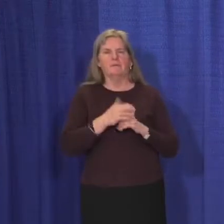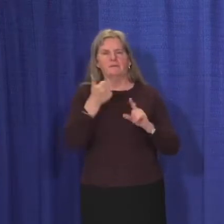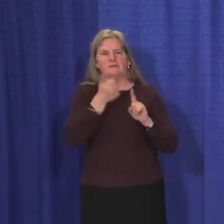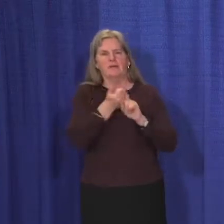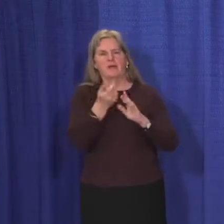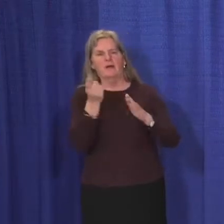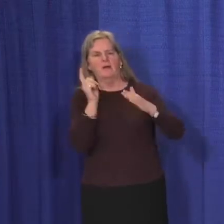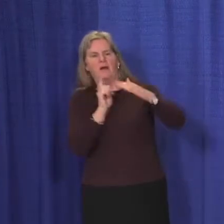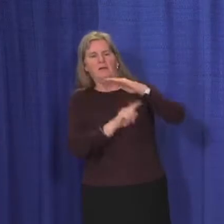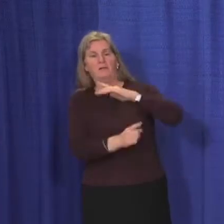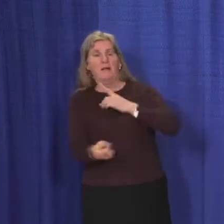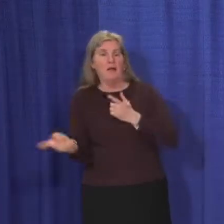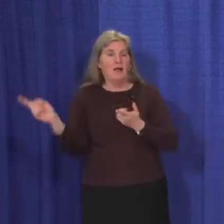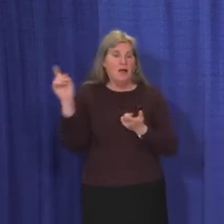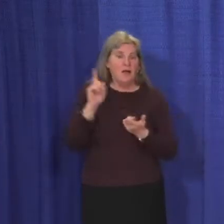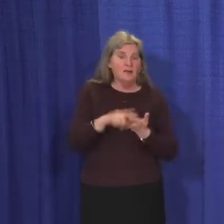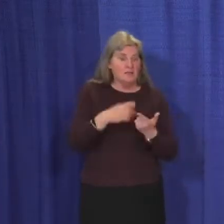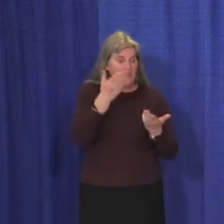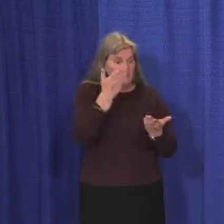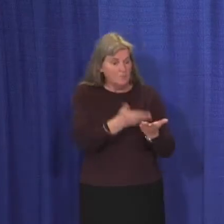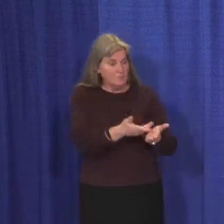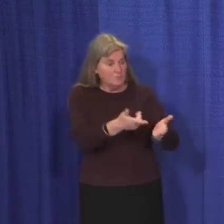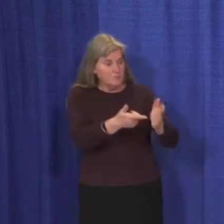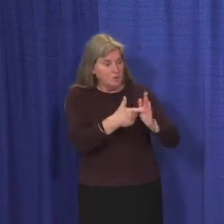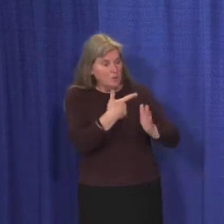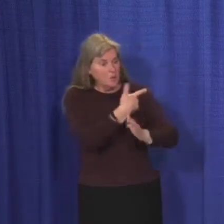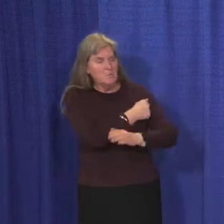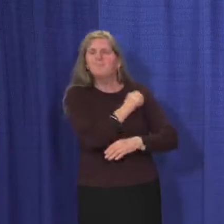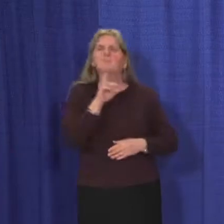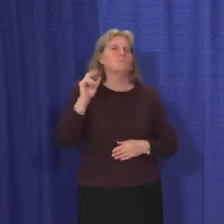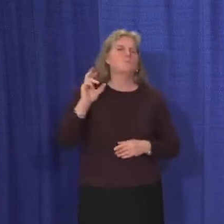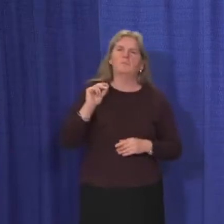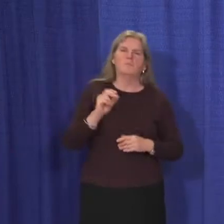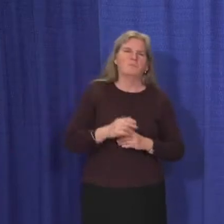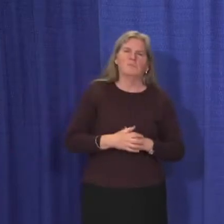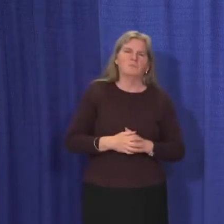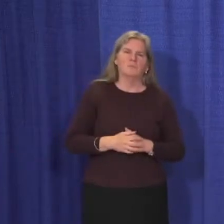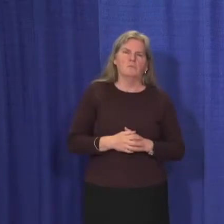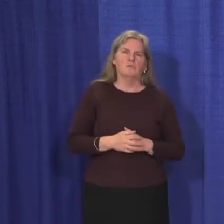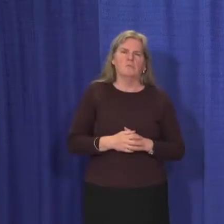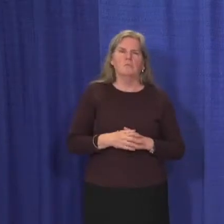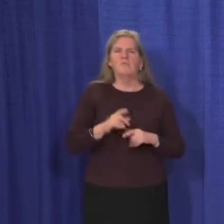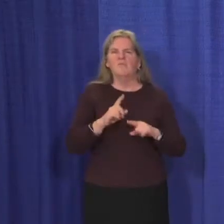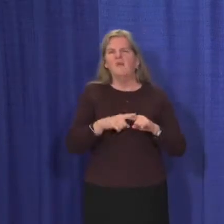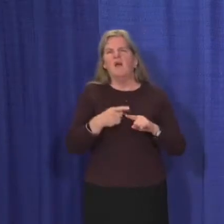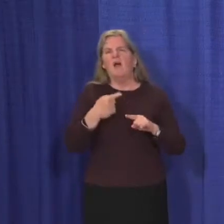will be needing to self isolate while this is figured out. As long as they are prepared to